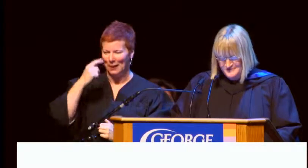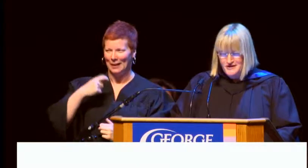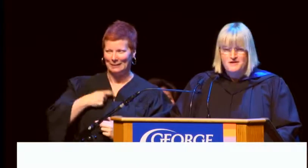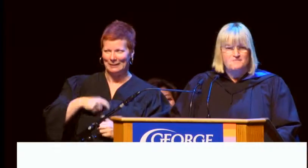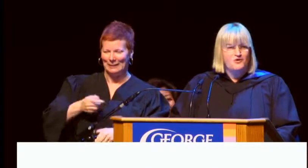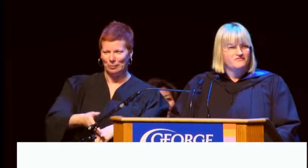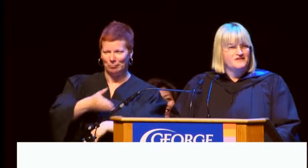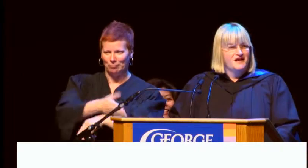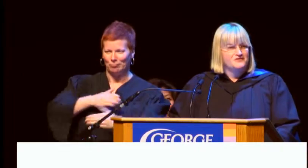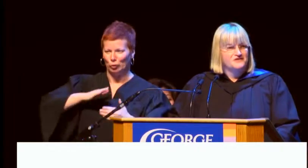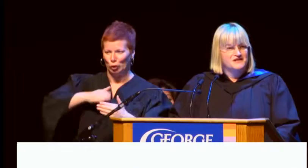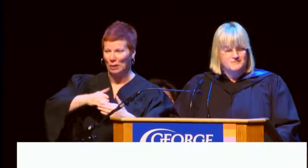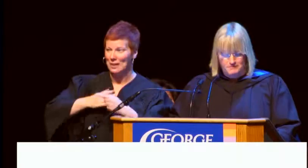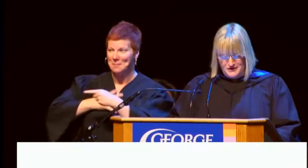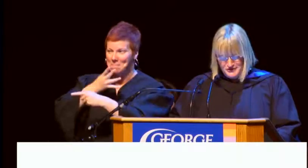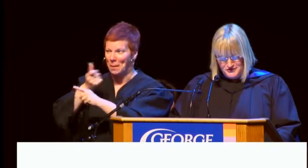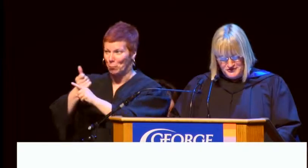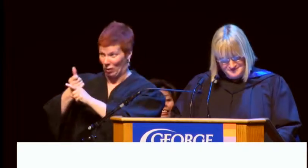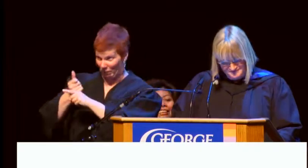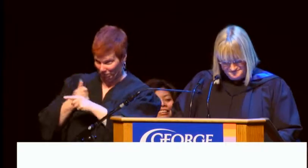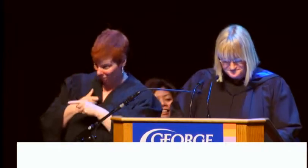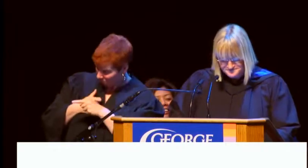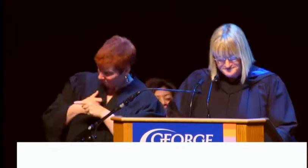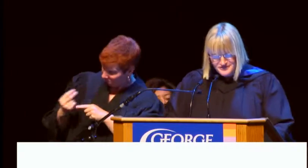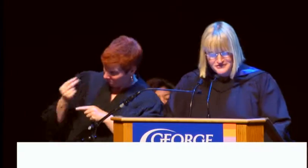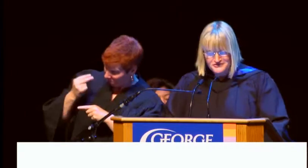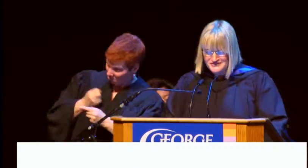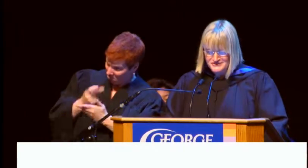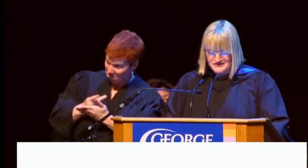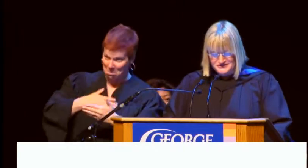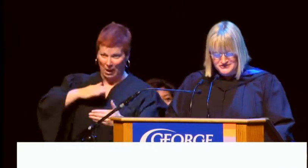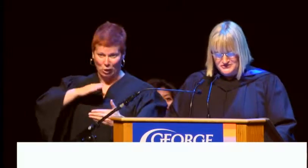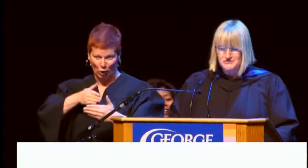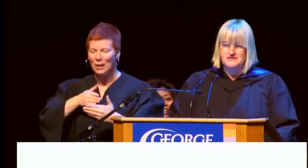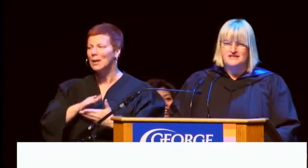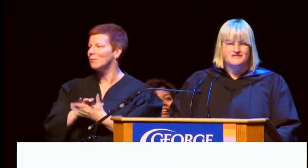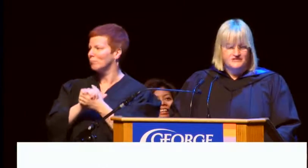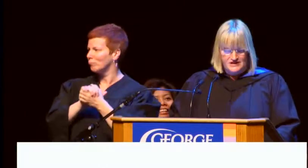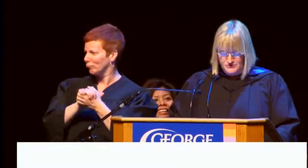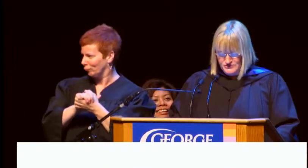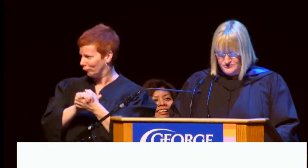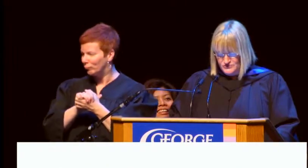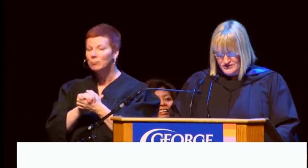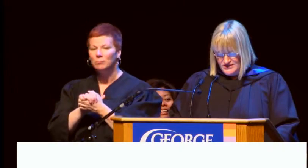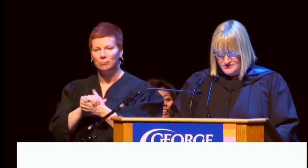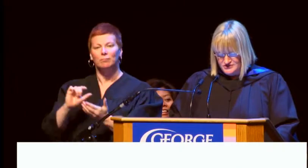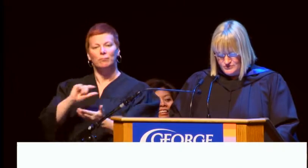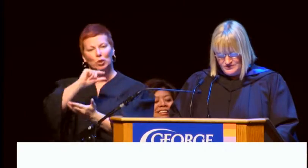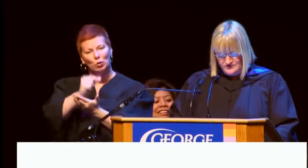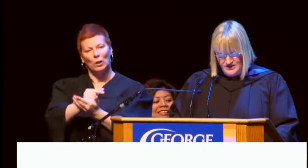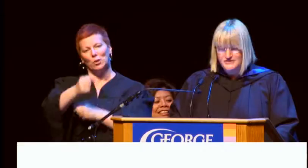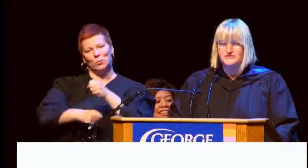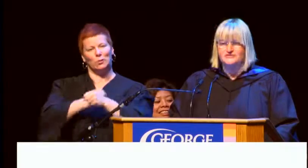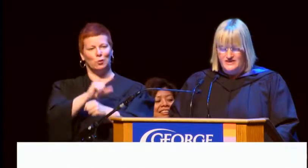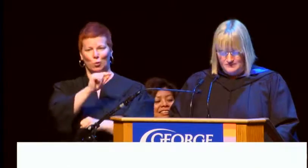WELL, MUM, HOPEFULLY NOW YOU THINK I'M A BETTER COOK! CONGRATULATIONS TO YOU, THE GRADUATES OF 2012, AND TO YOUR FAMILIES.